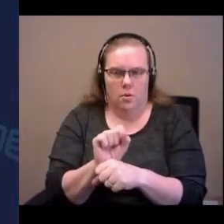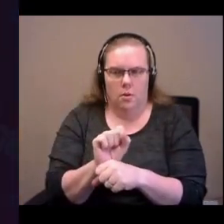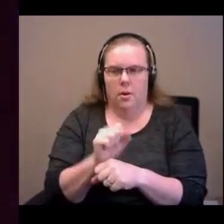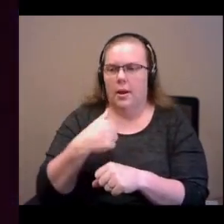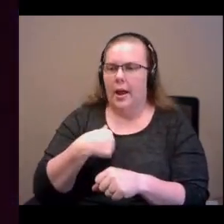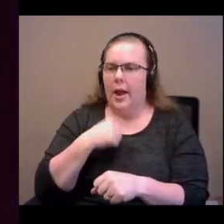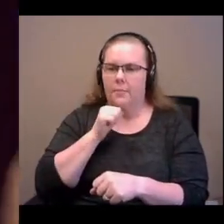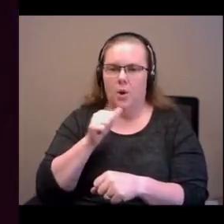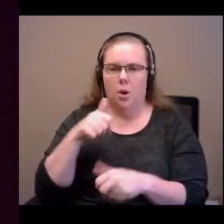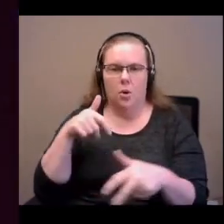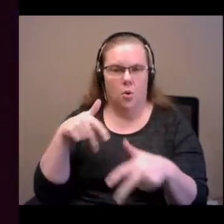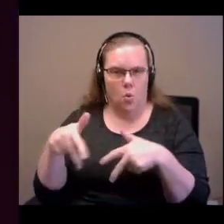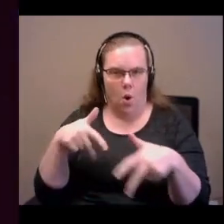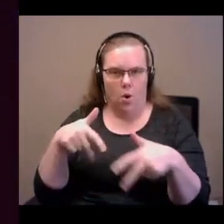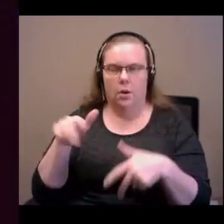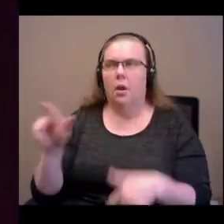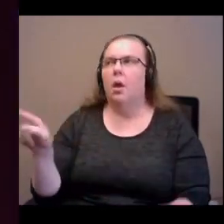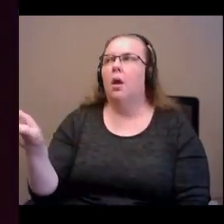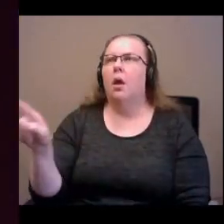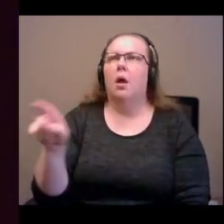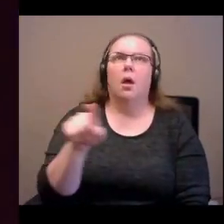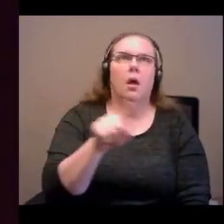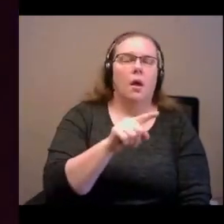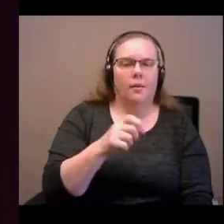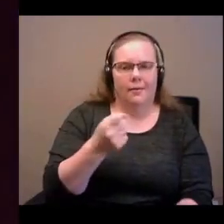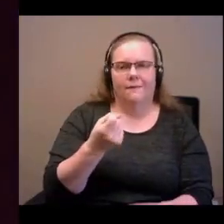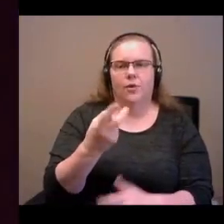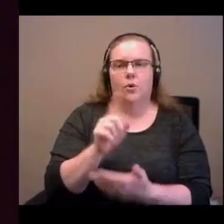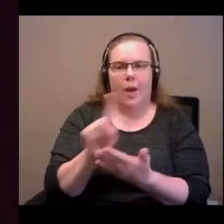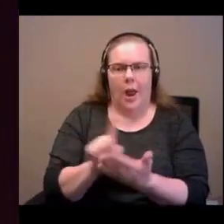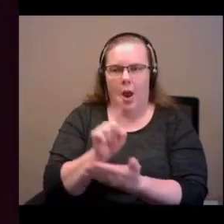as I have been over the last couple of hours and last couple of days, grabbing you and pulling you